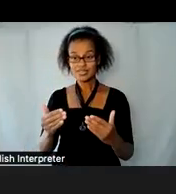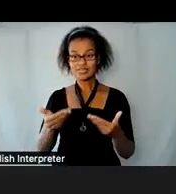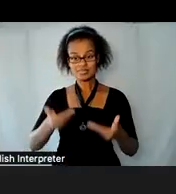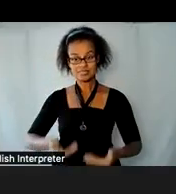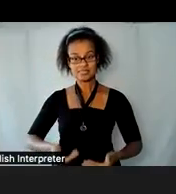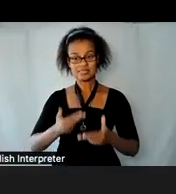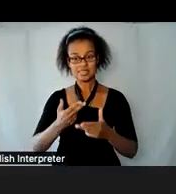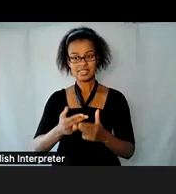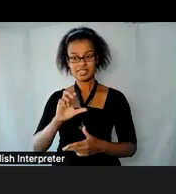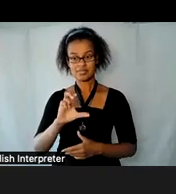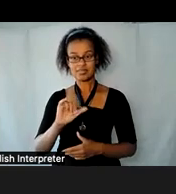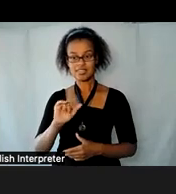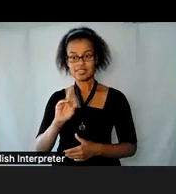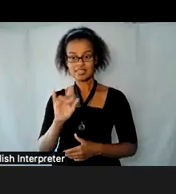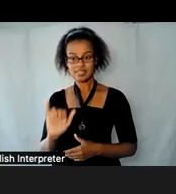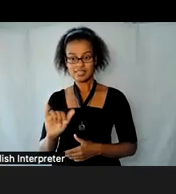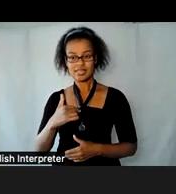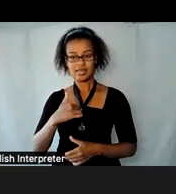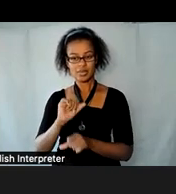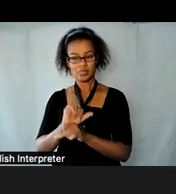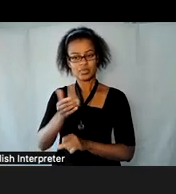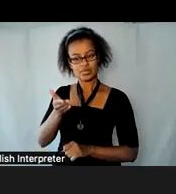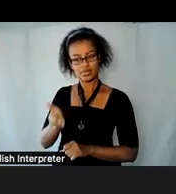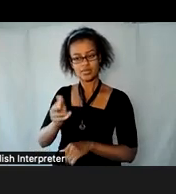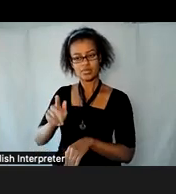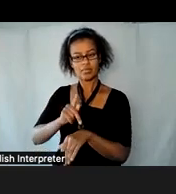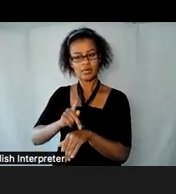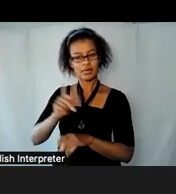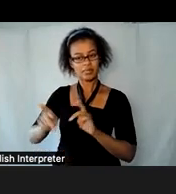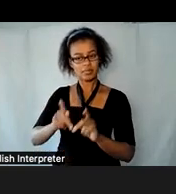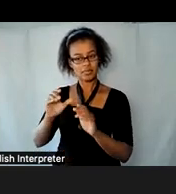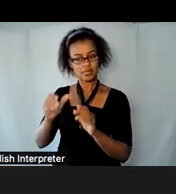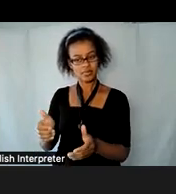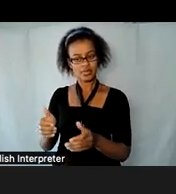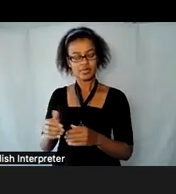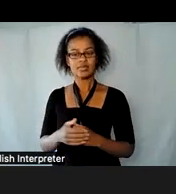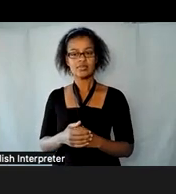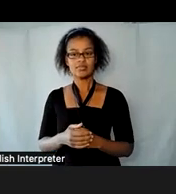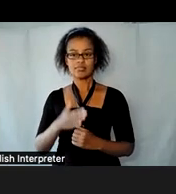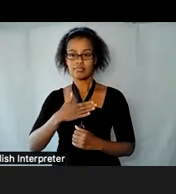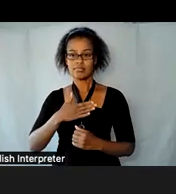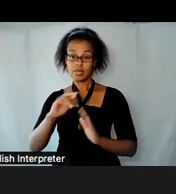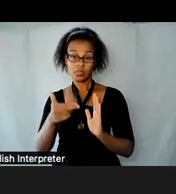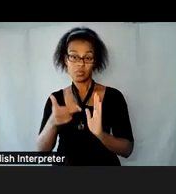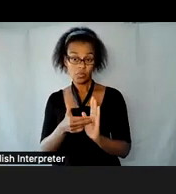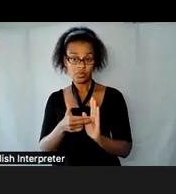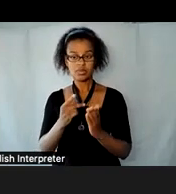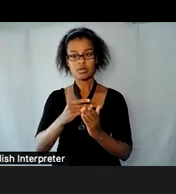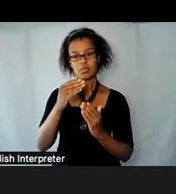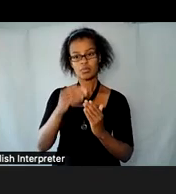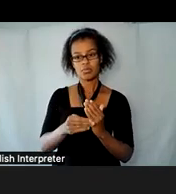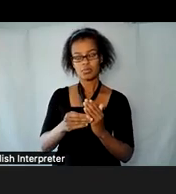I work at Park people I'm the project the Project Manager Park people.